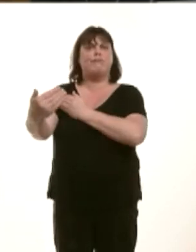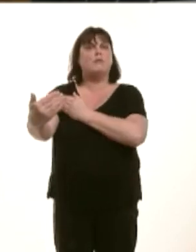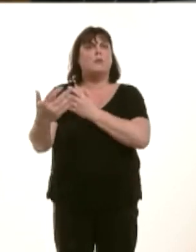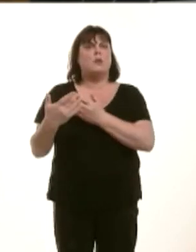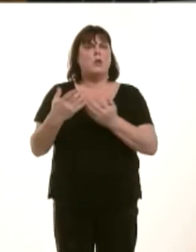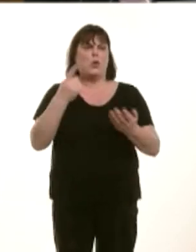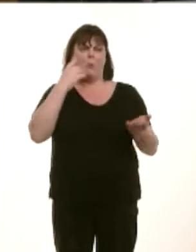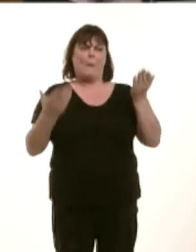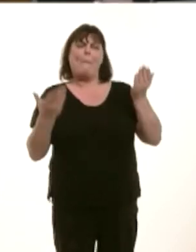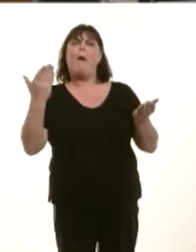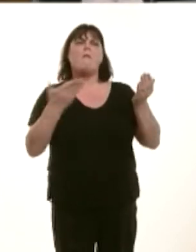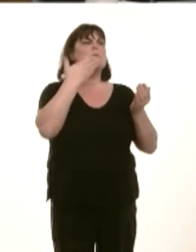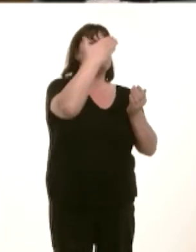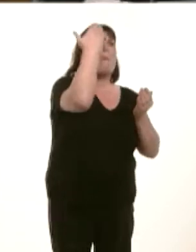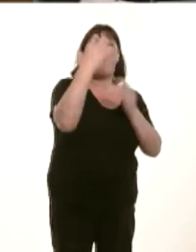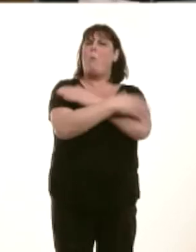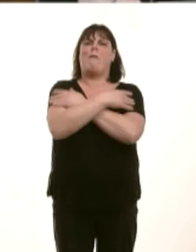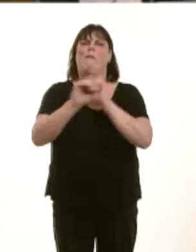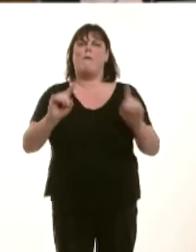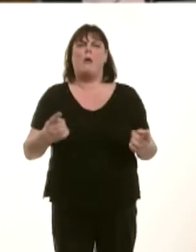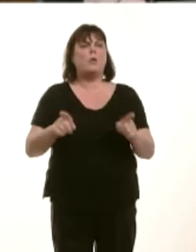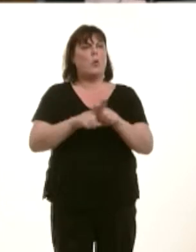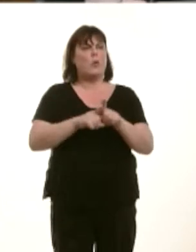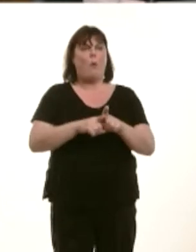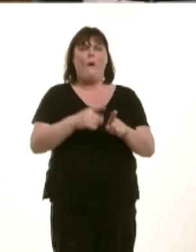that the effect of the flu that weíve seen has also had an effect on the staff, and that,